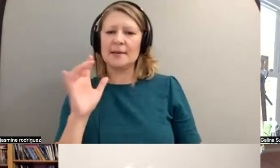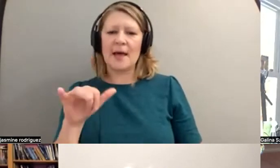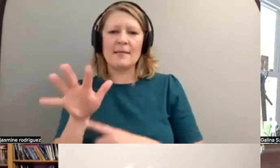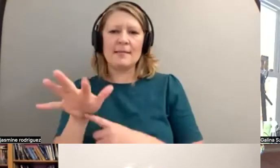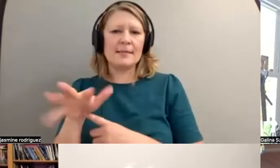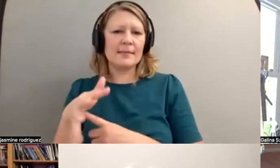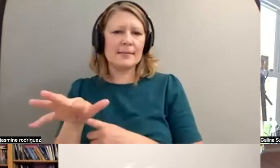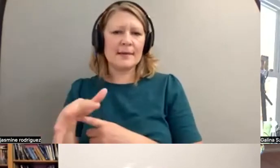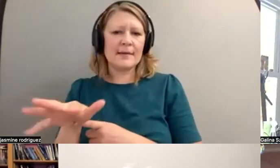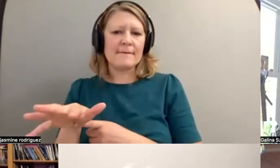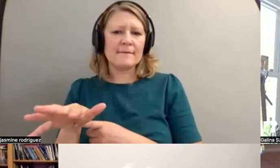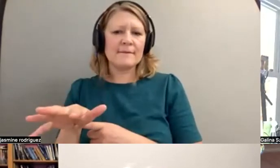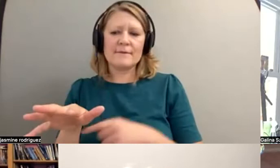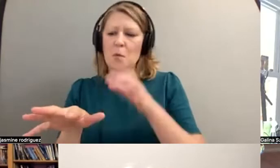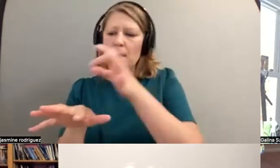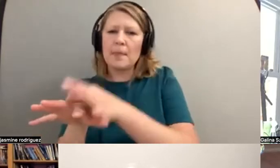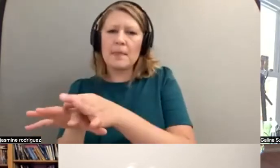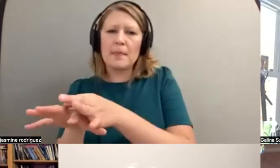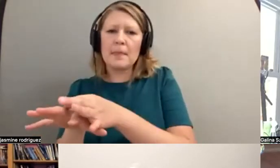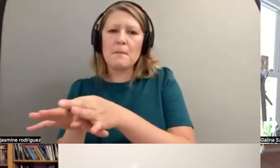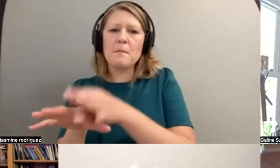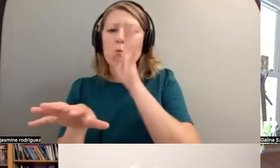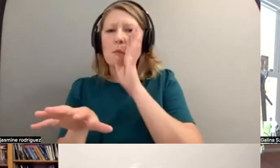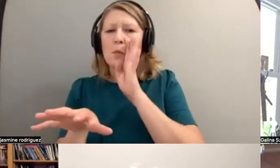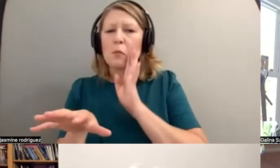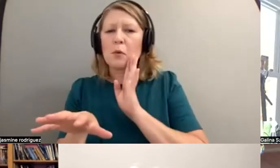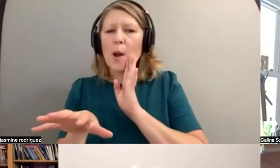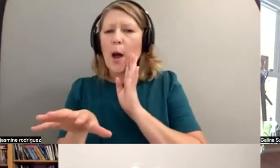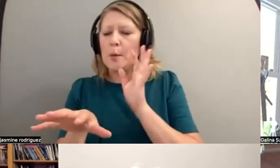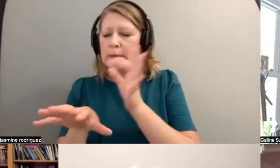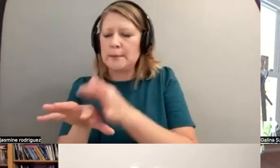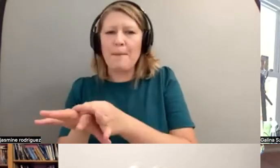... that's wonderful, because we all have brown spots.